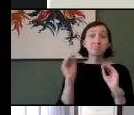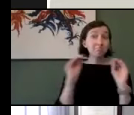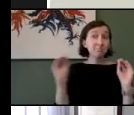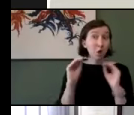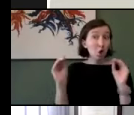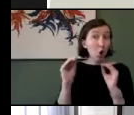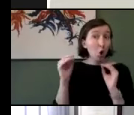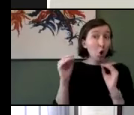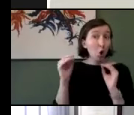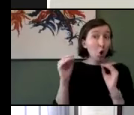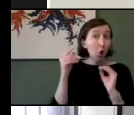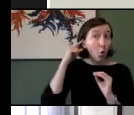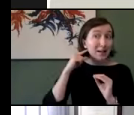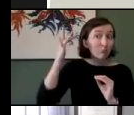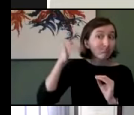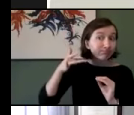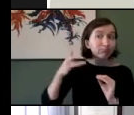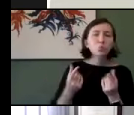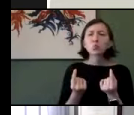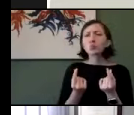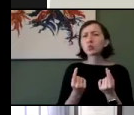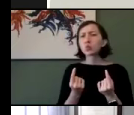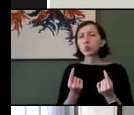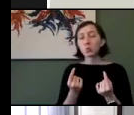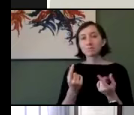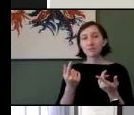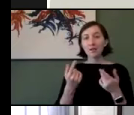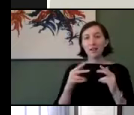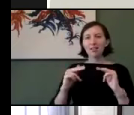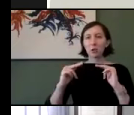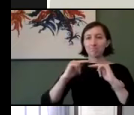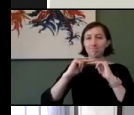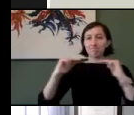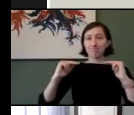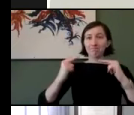using a behind-the-head fastener or extender can really help.